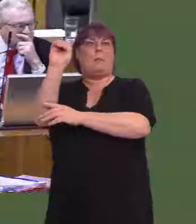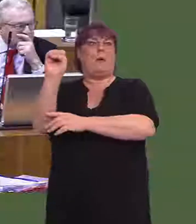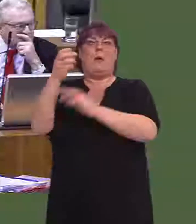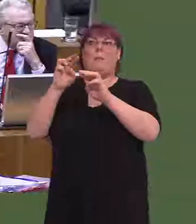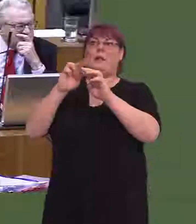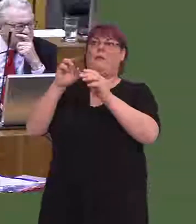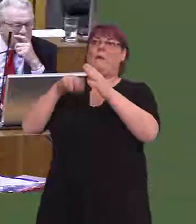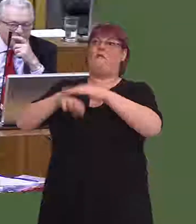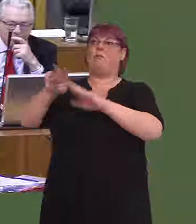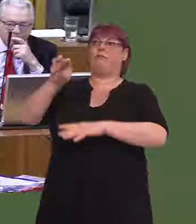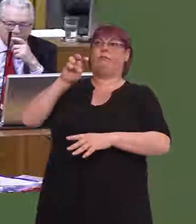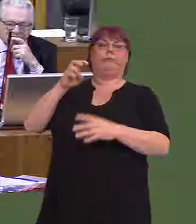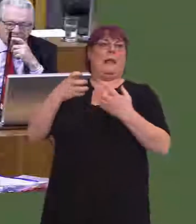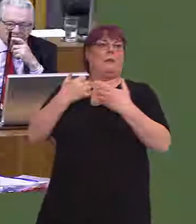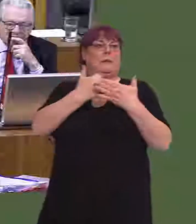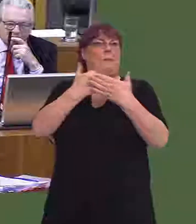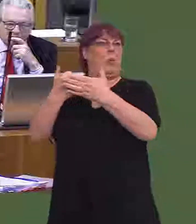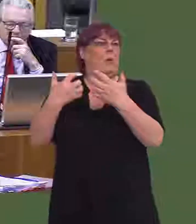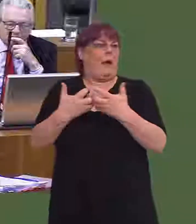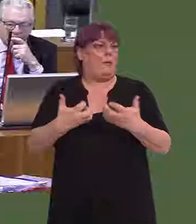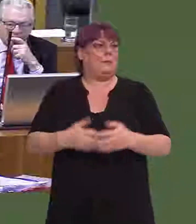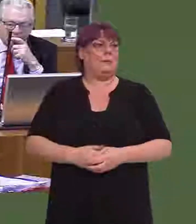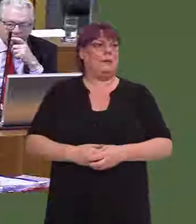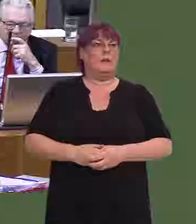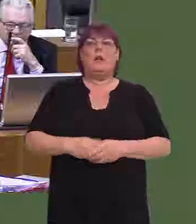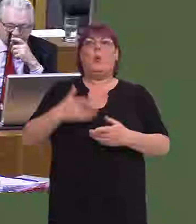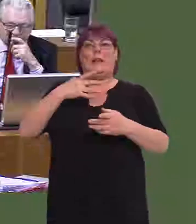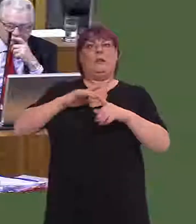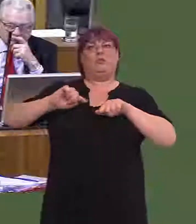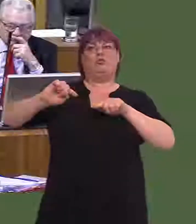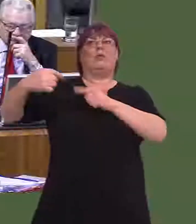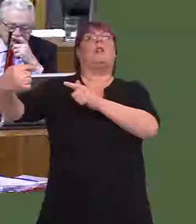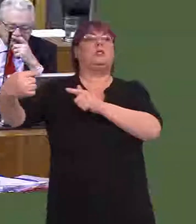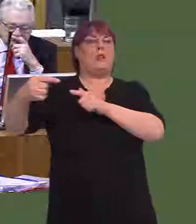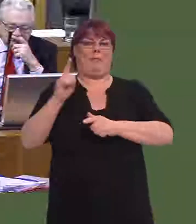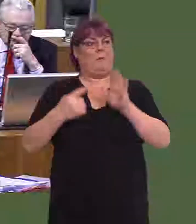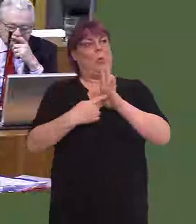So, my argument is not: 'Let's see what we can do to mitigate it', but 'Let's fight it.' Let's fight it. Let's fight it, tooth and nail.